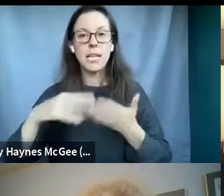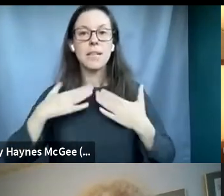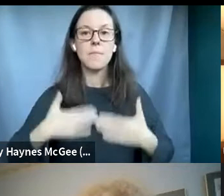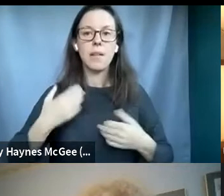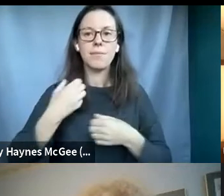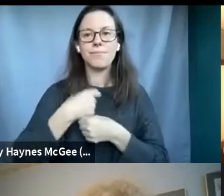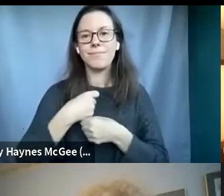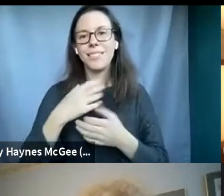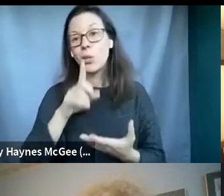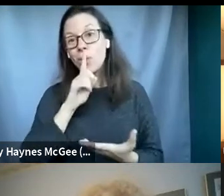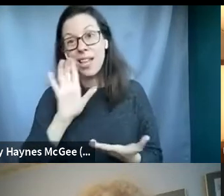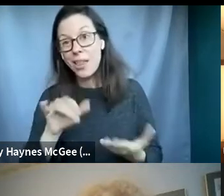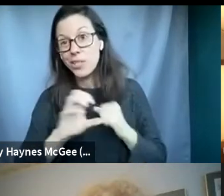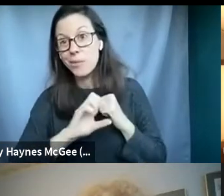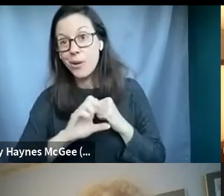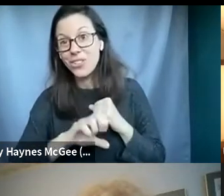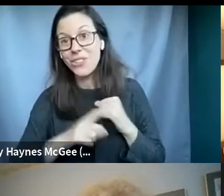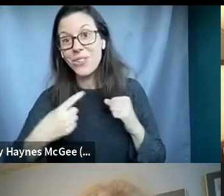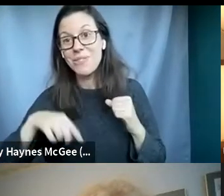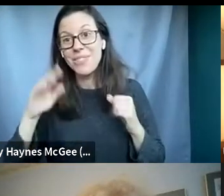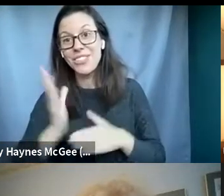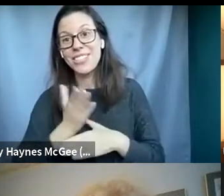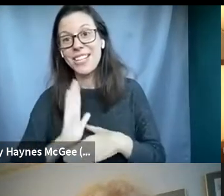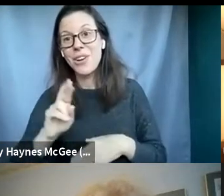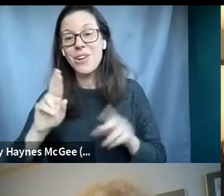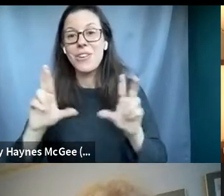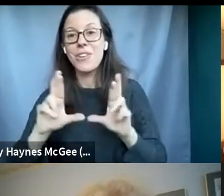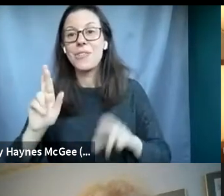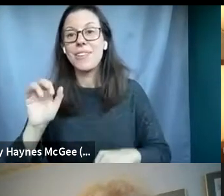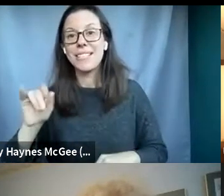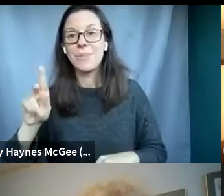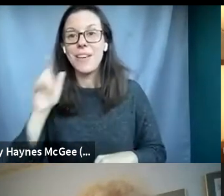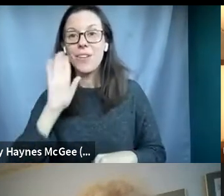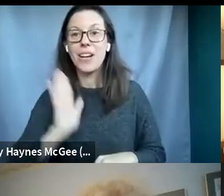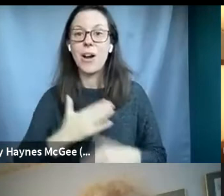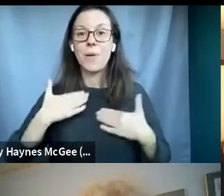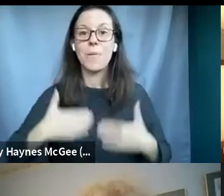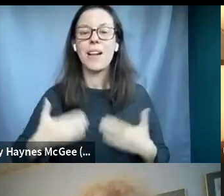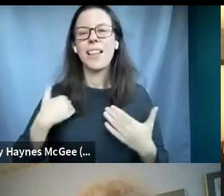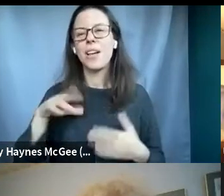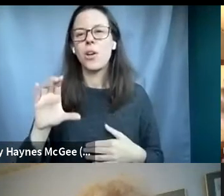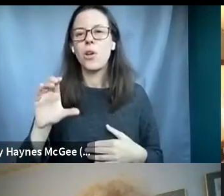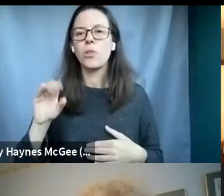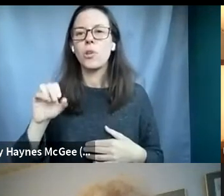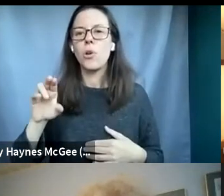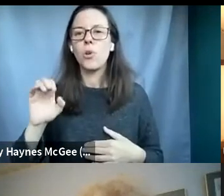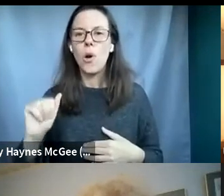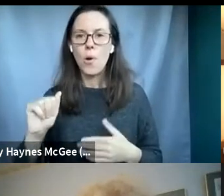where we show recipe for cocoa butter kisses, body butter, as well as an energy space that's